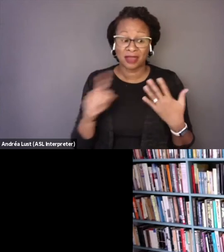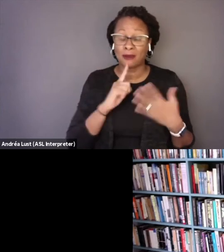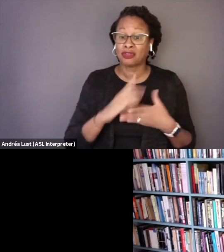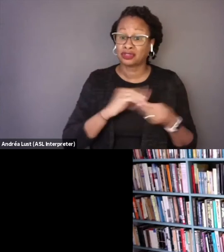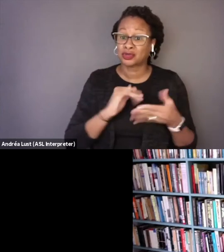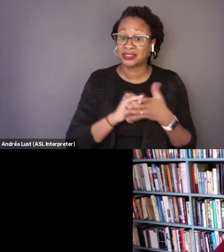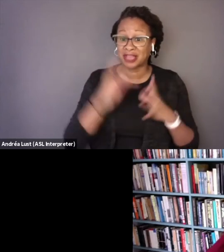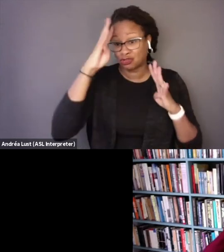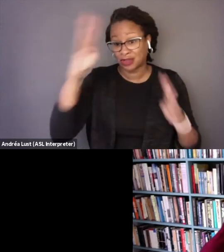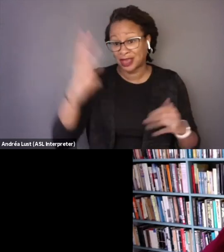and created who they are.